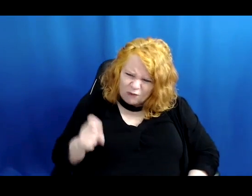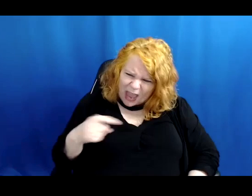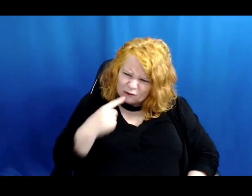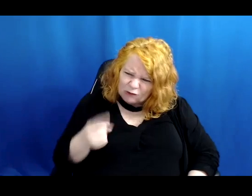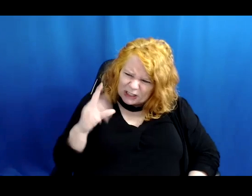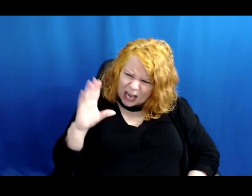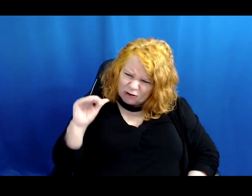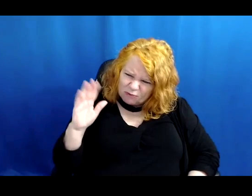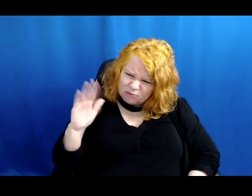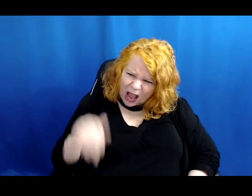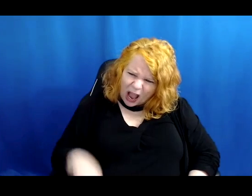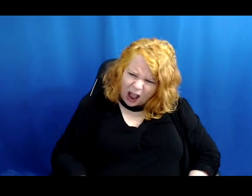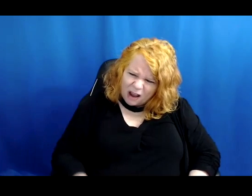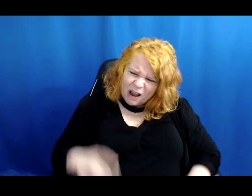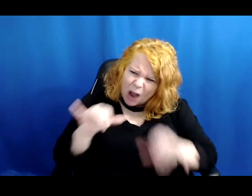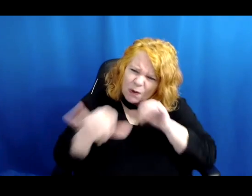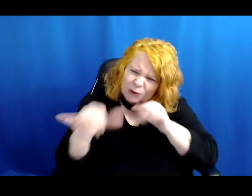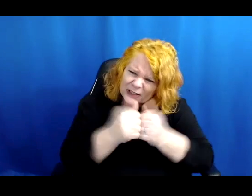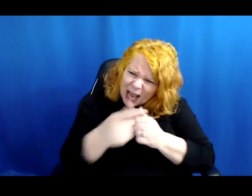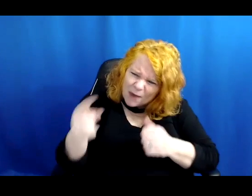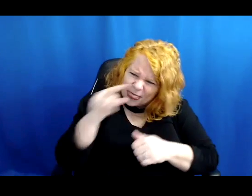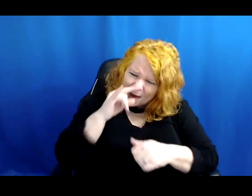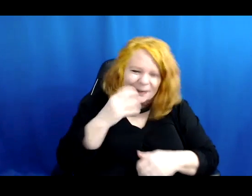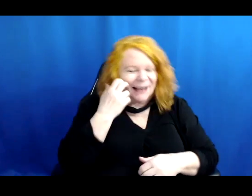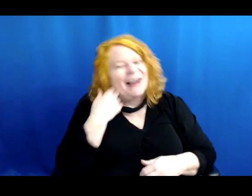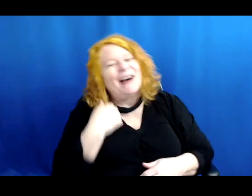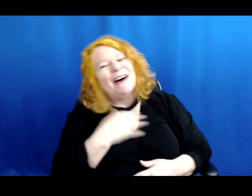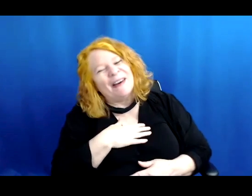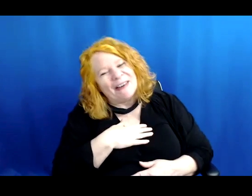I want to stay with them.” Ha ha ha ha. I know!